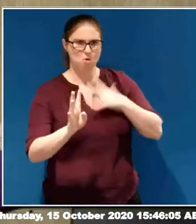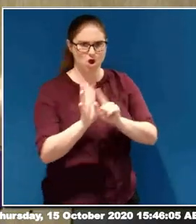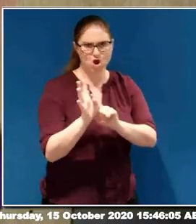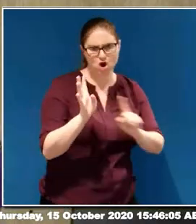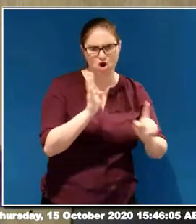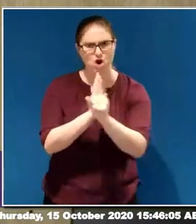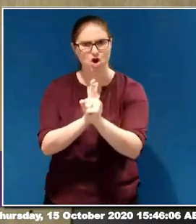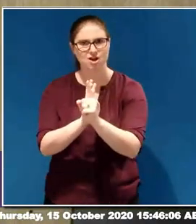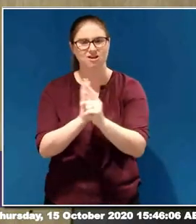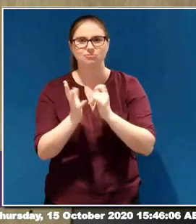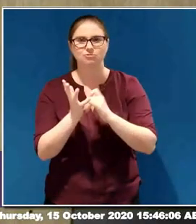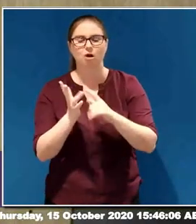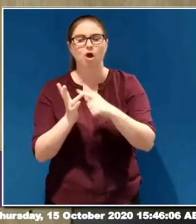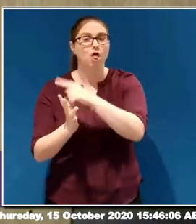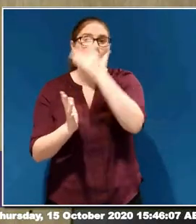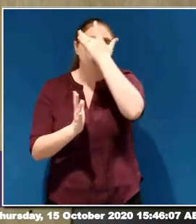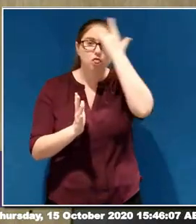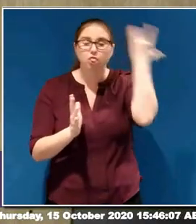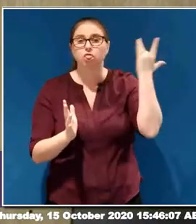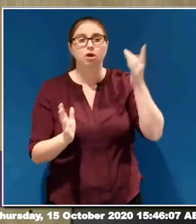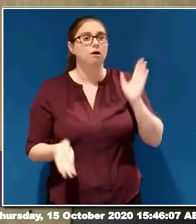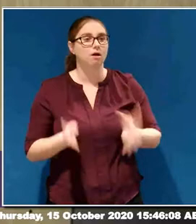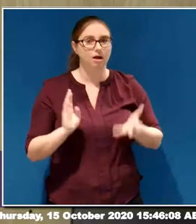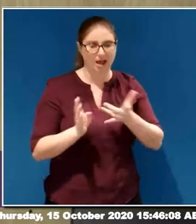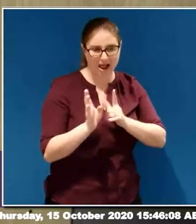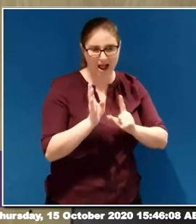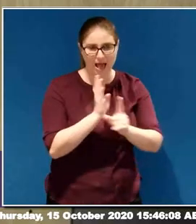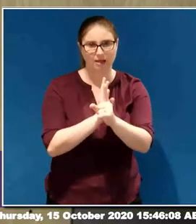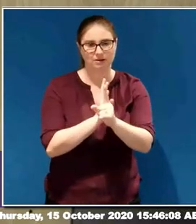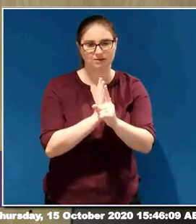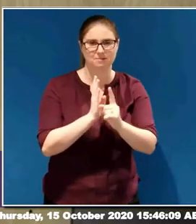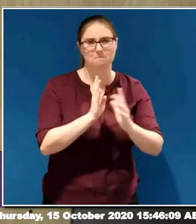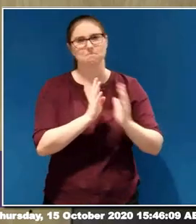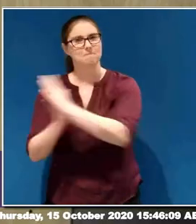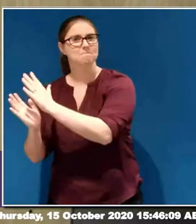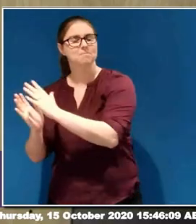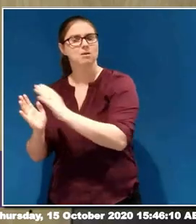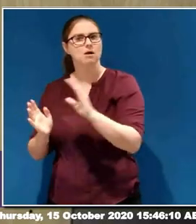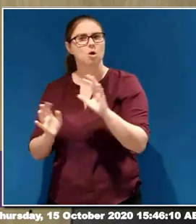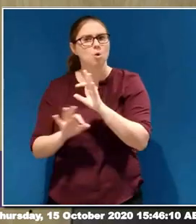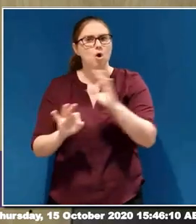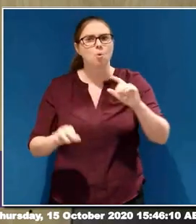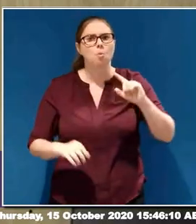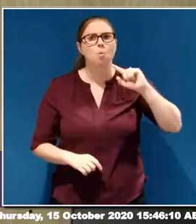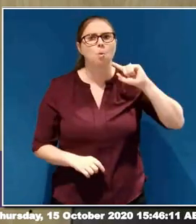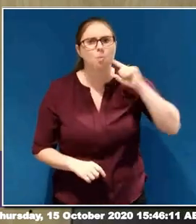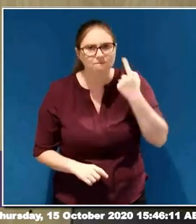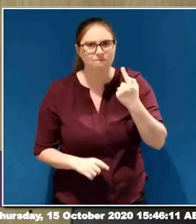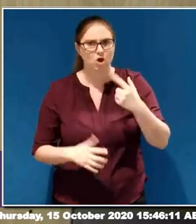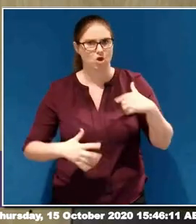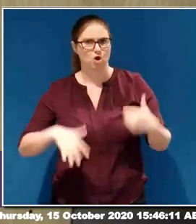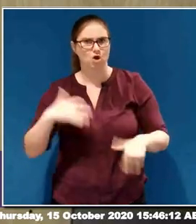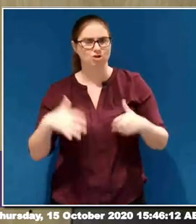It's not a deliberate kind of action, but it gets construed in that way.